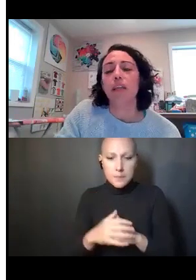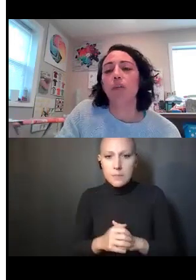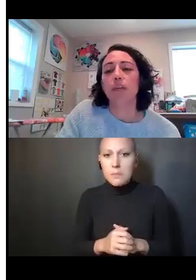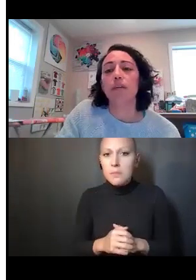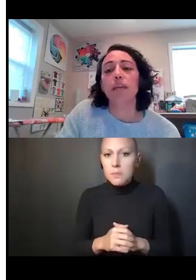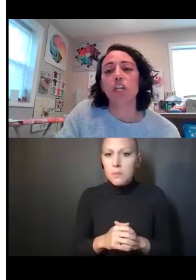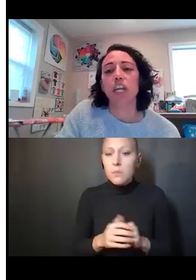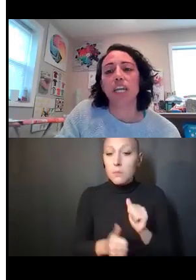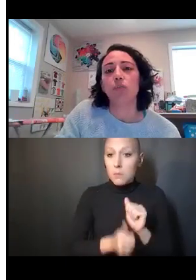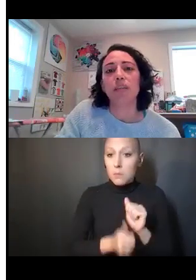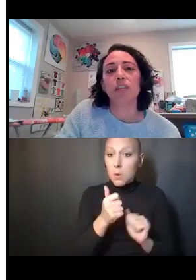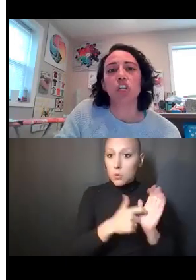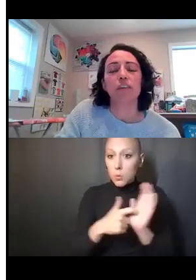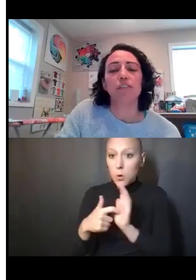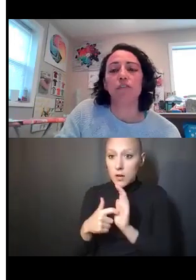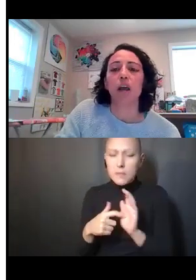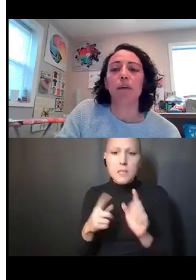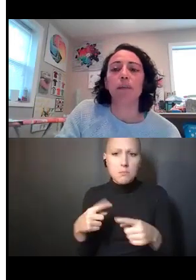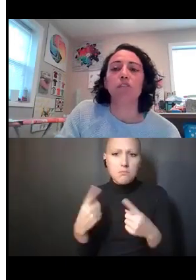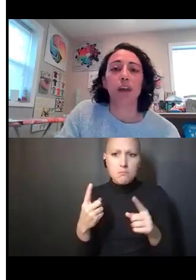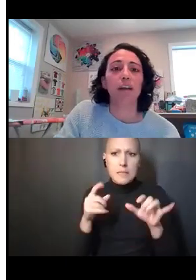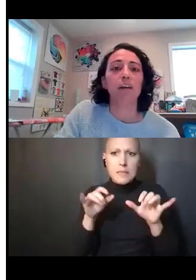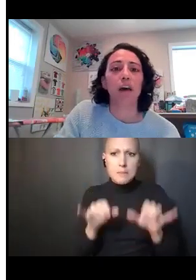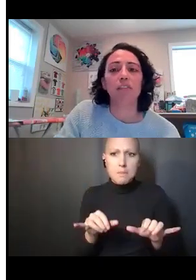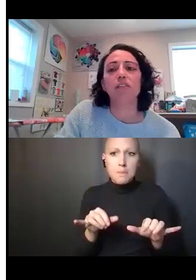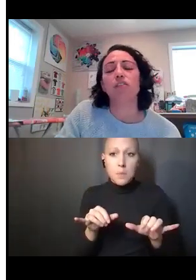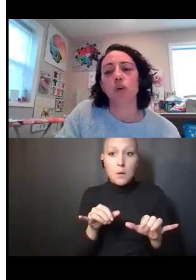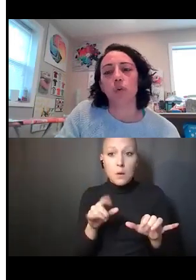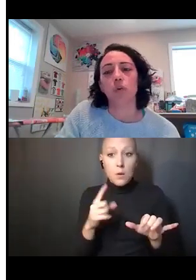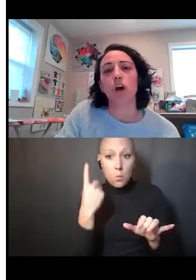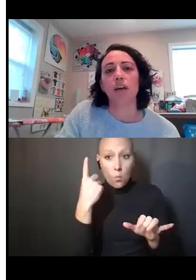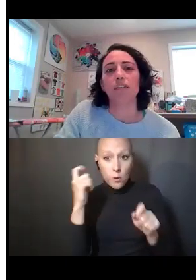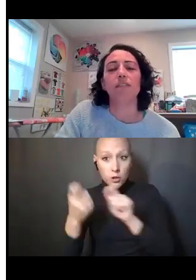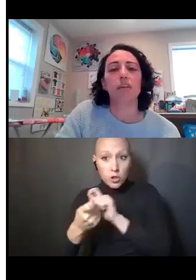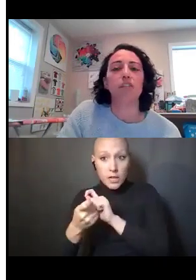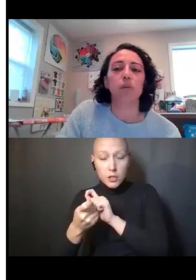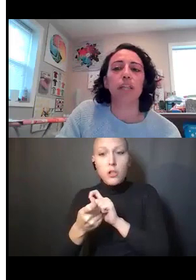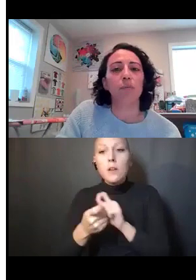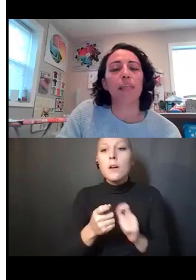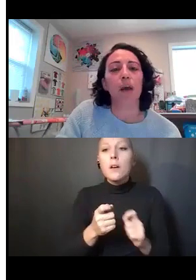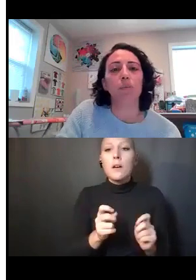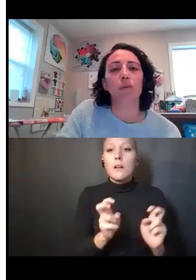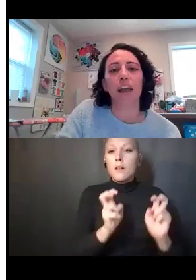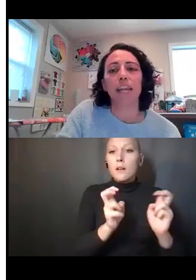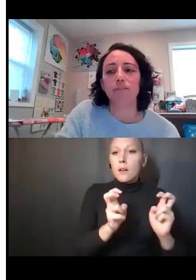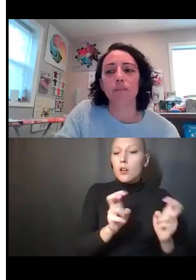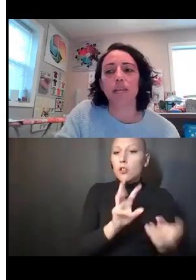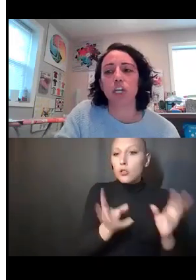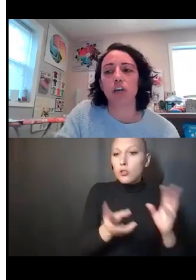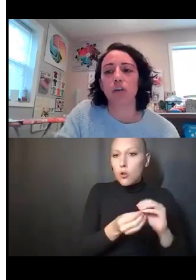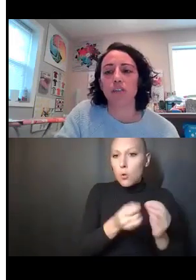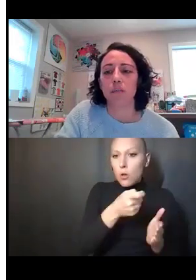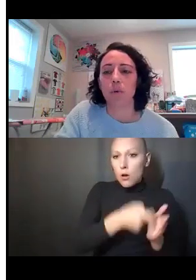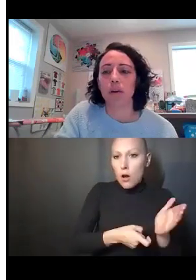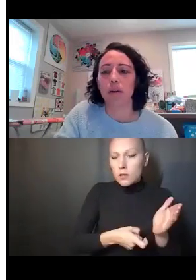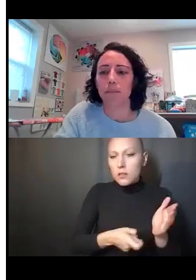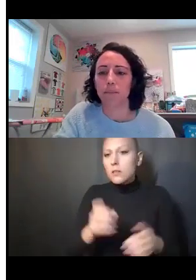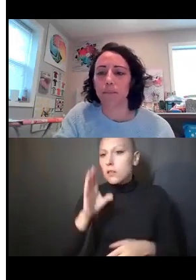The only key change will be the shift from direct costs to total costs to align with how we're providing information across the board.